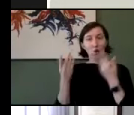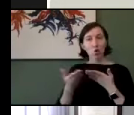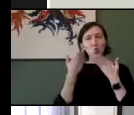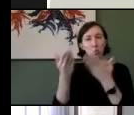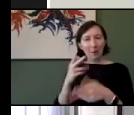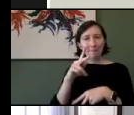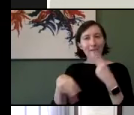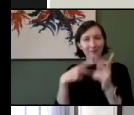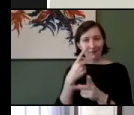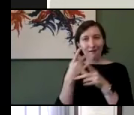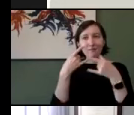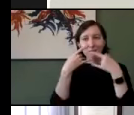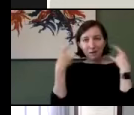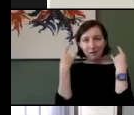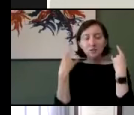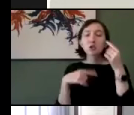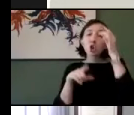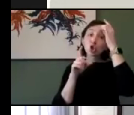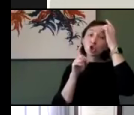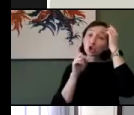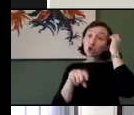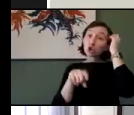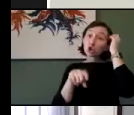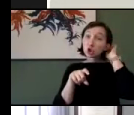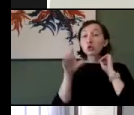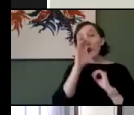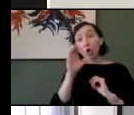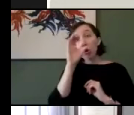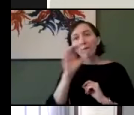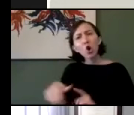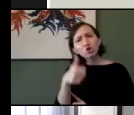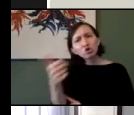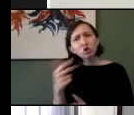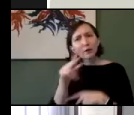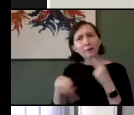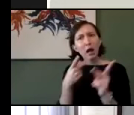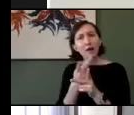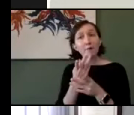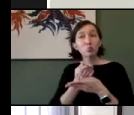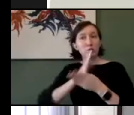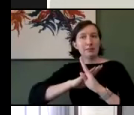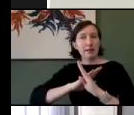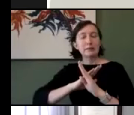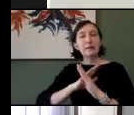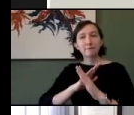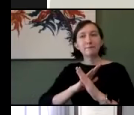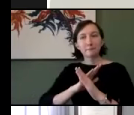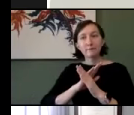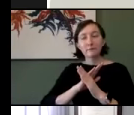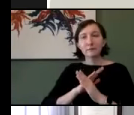should seek an alternative form of protective covering and we'll talk about that.